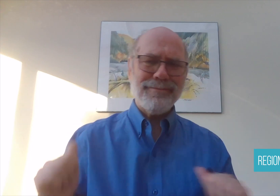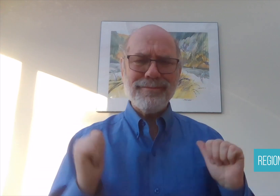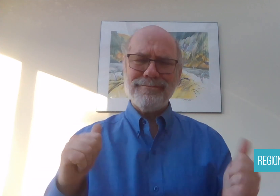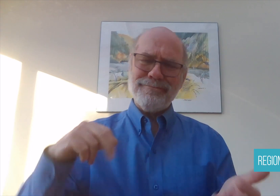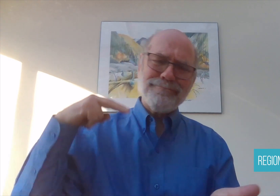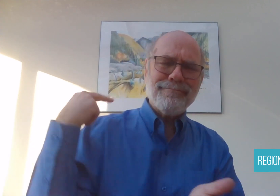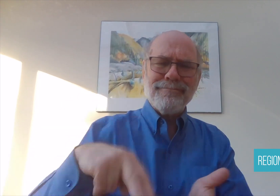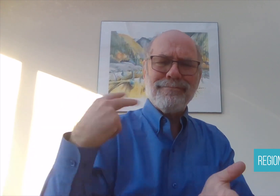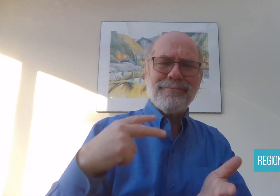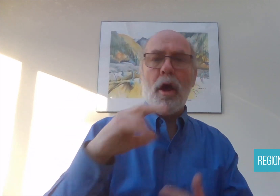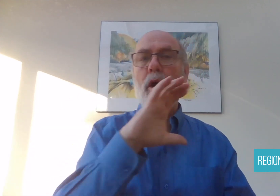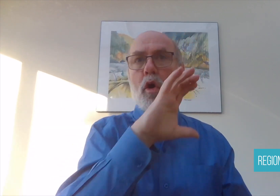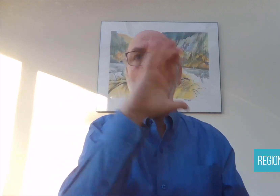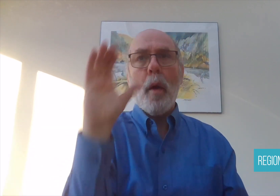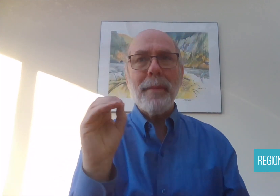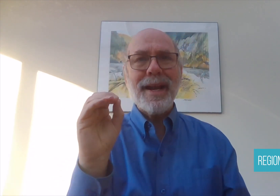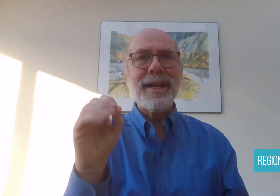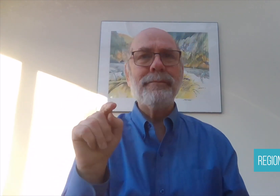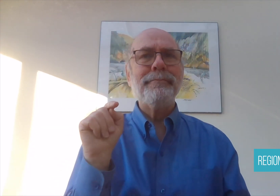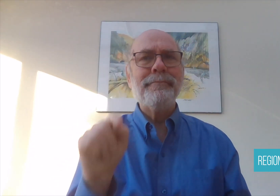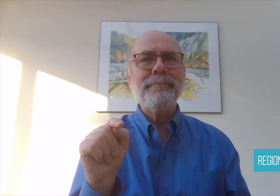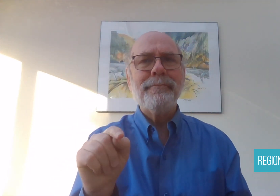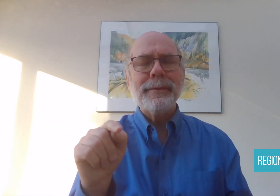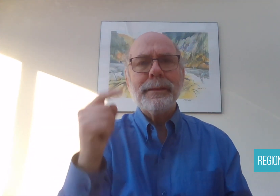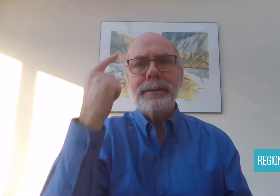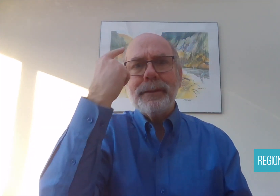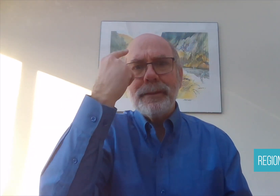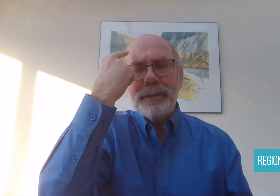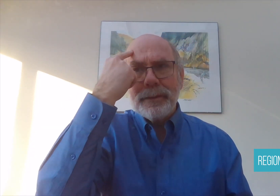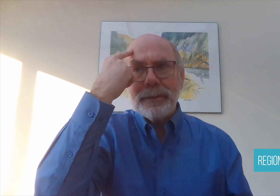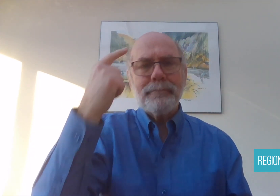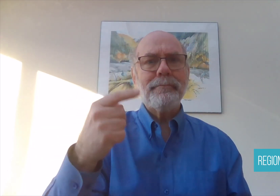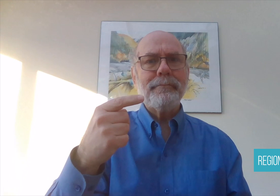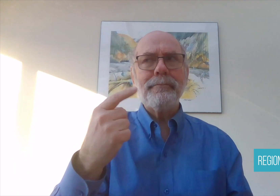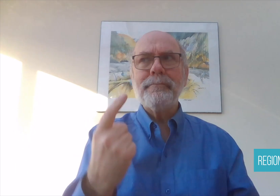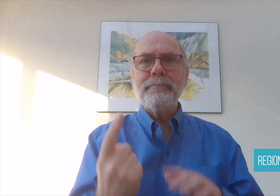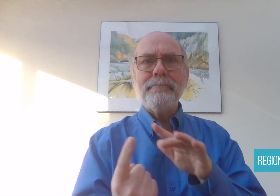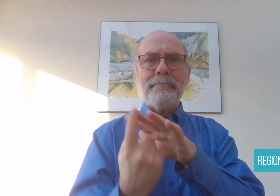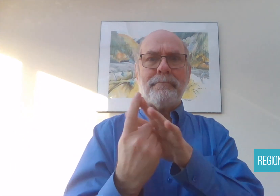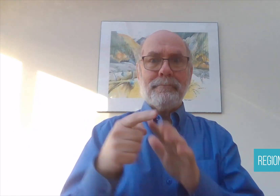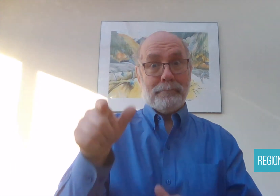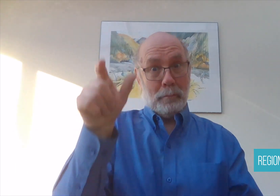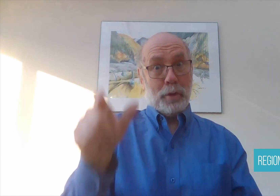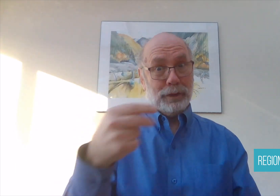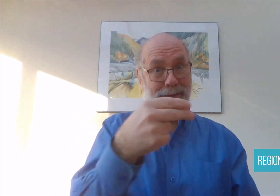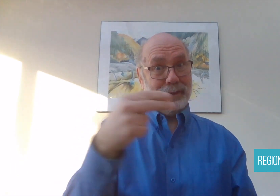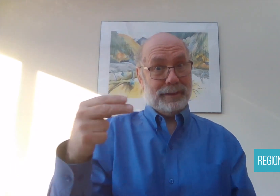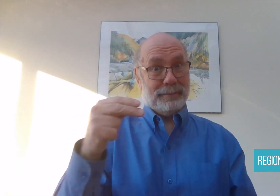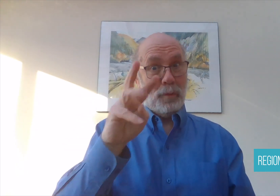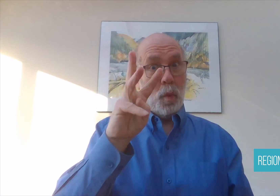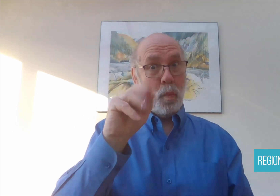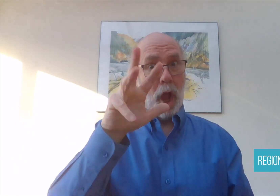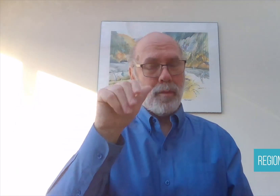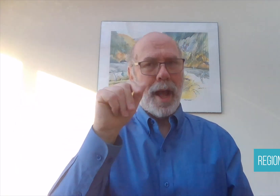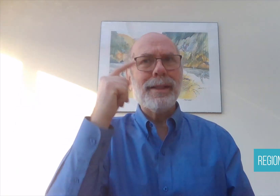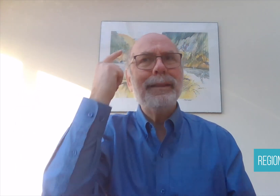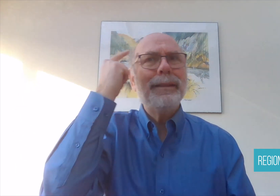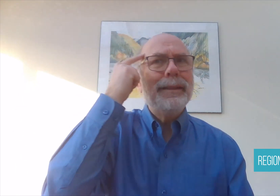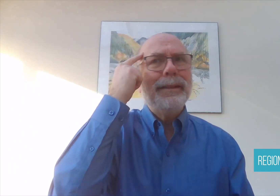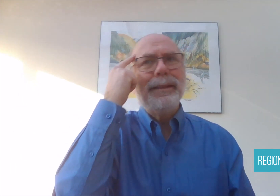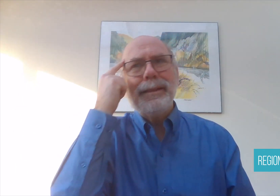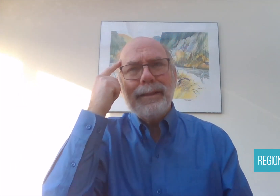He started his career as a dancer at the National Deaf Dance Company.